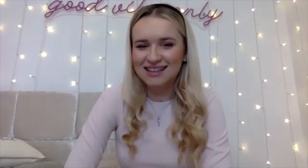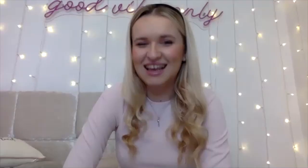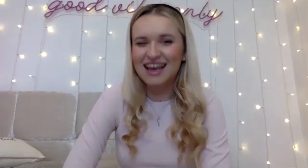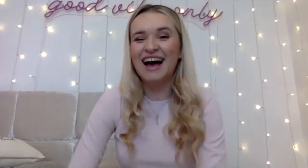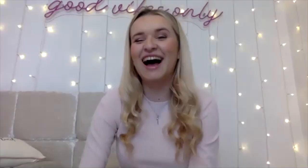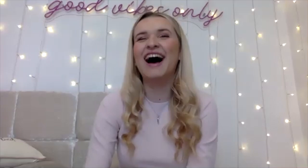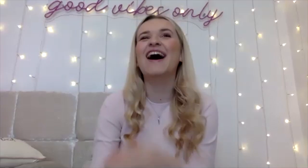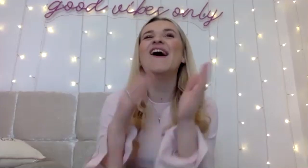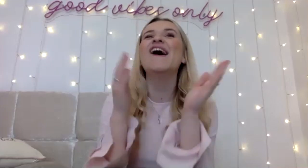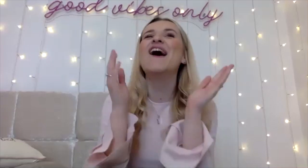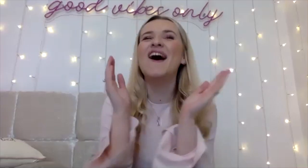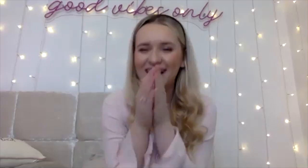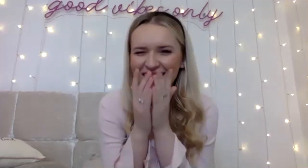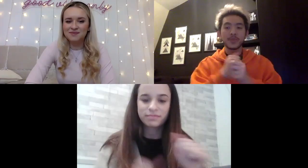Jas: Oohhh...